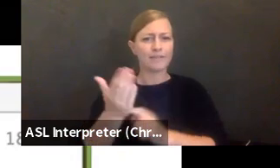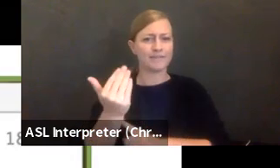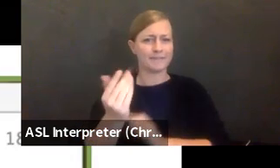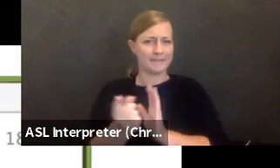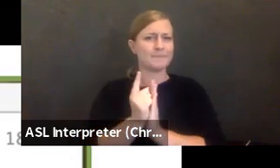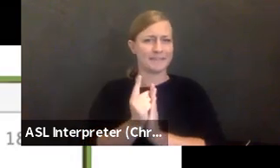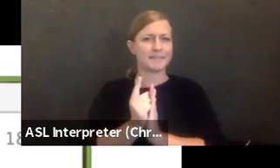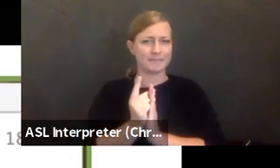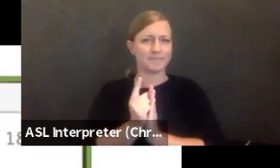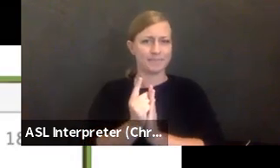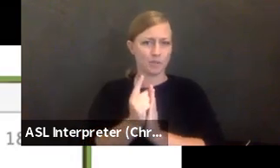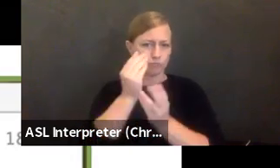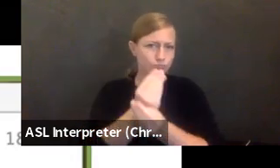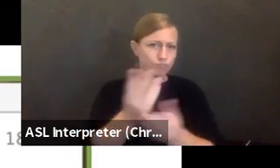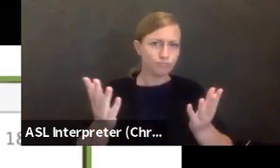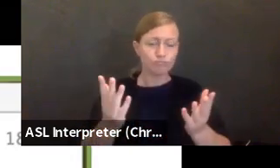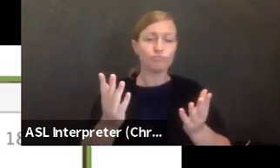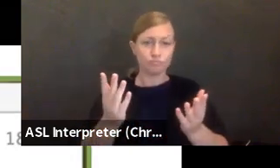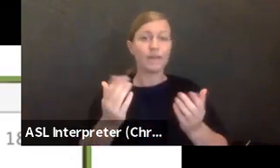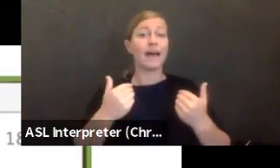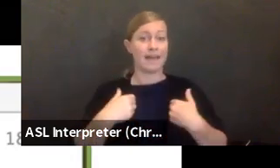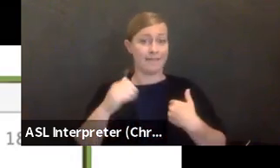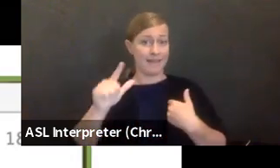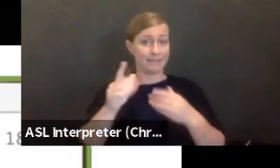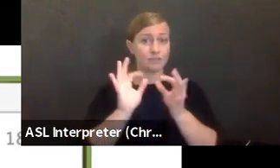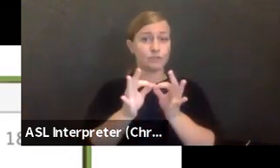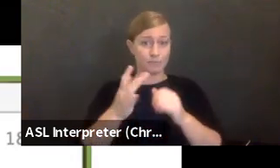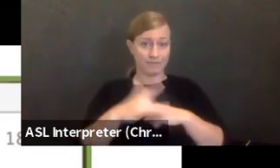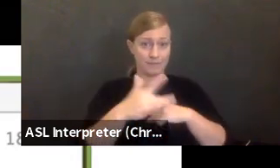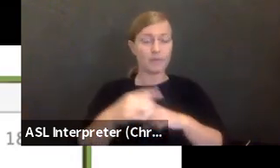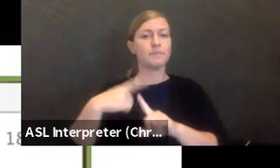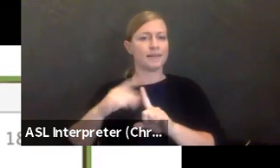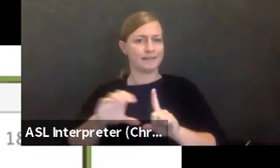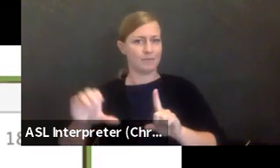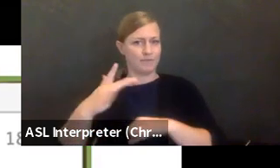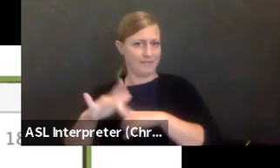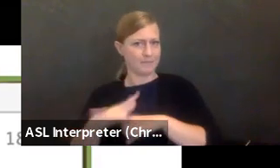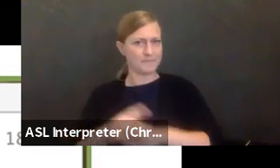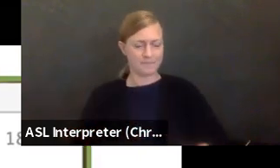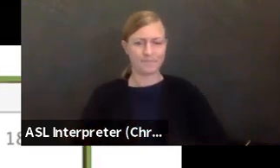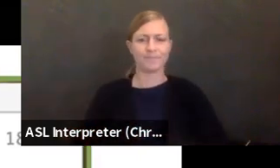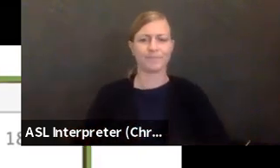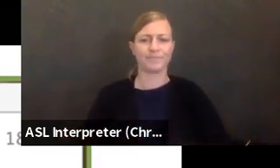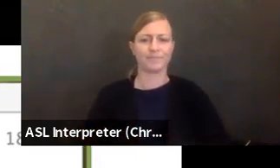you will see a button that says CC where you can turn on closed captioning; feel free to turn it on. It is available to you. we want to thank the captioner and the a interpreters that will be switching